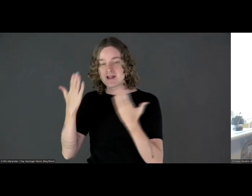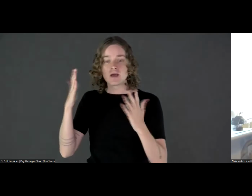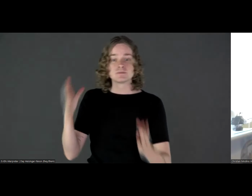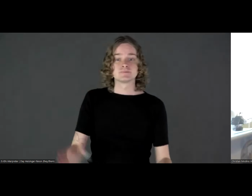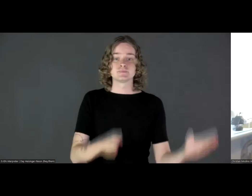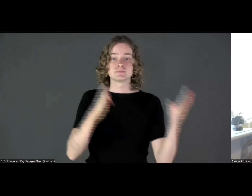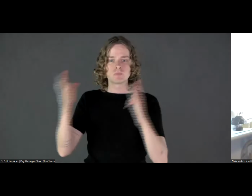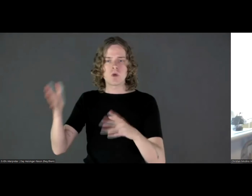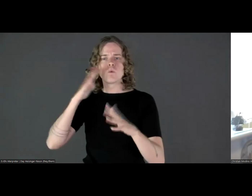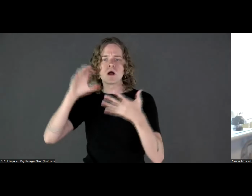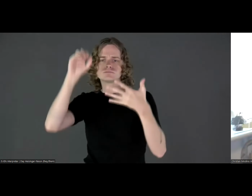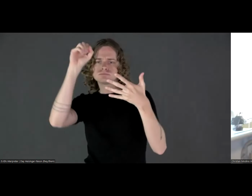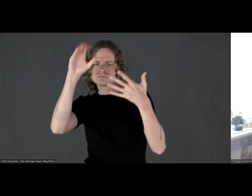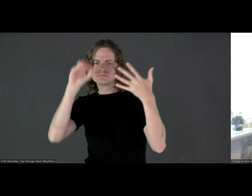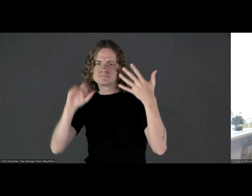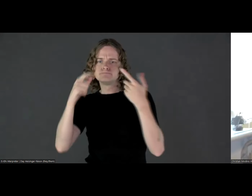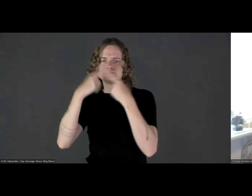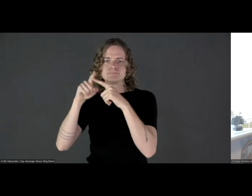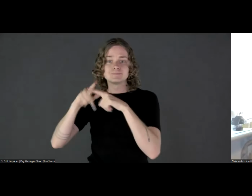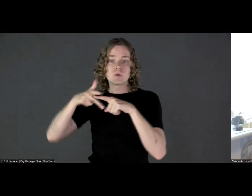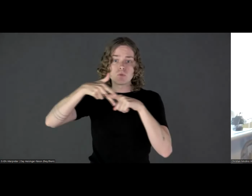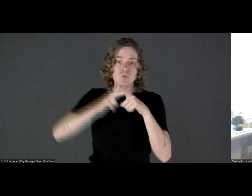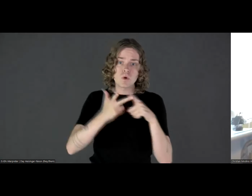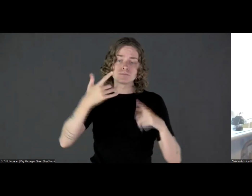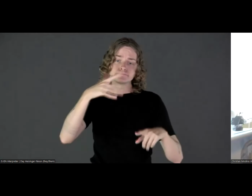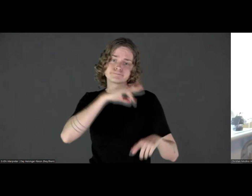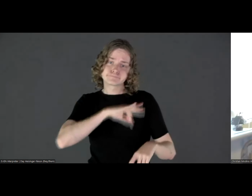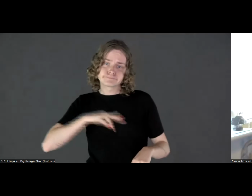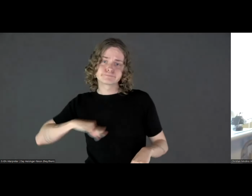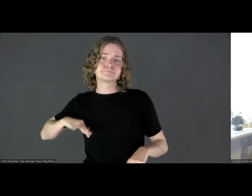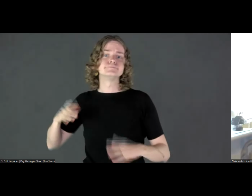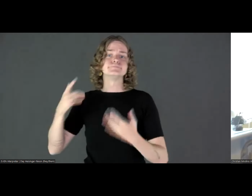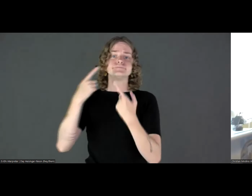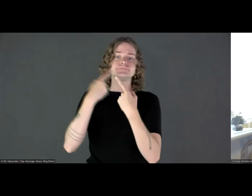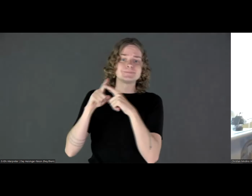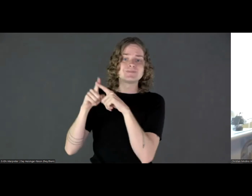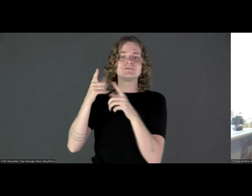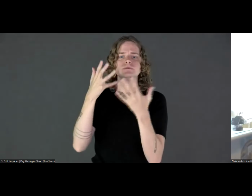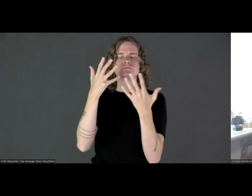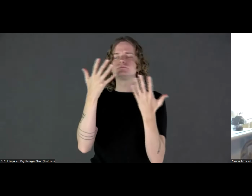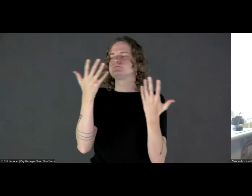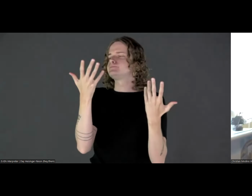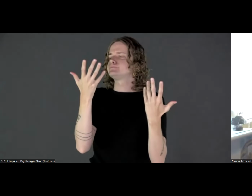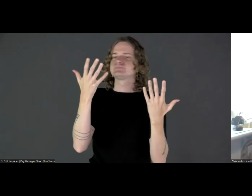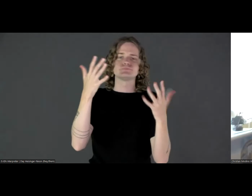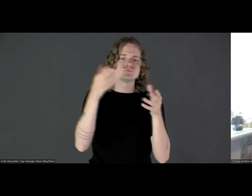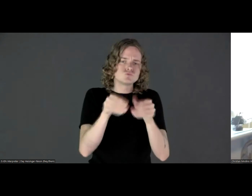that have been developed recently. So just a few examples. But then we can,